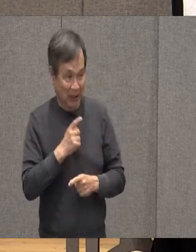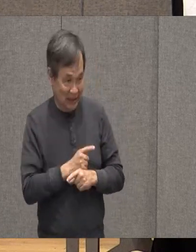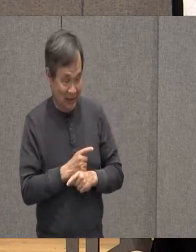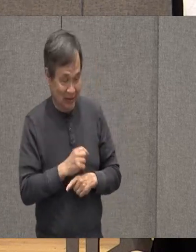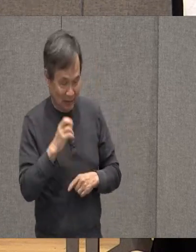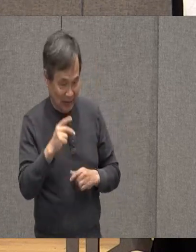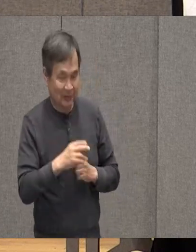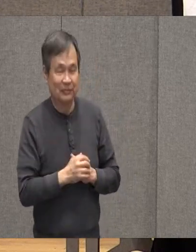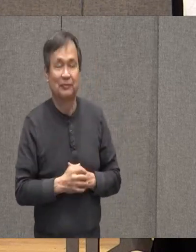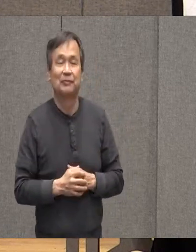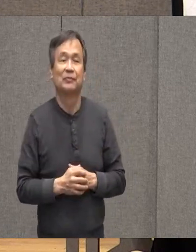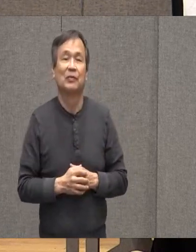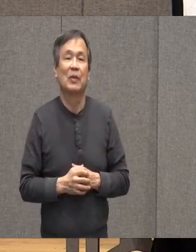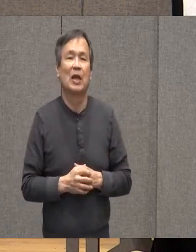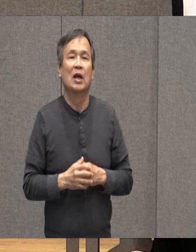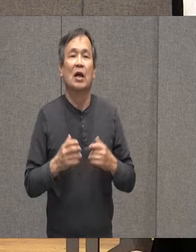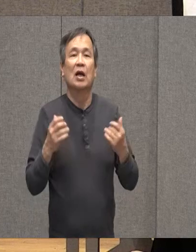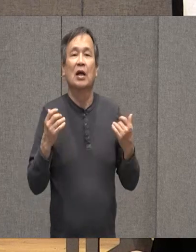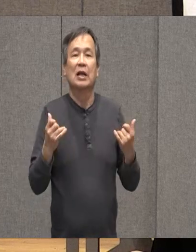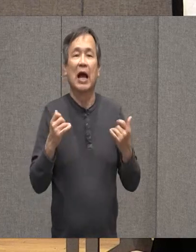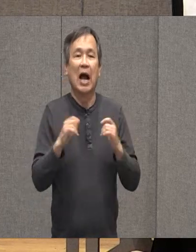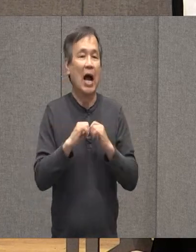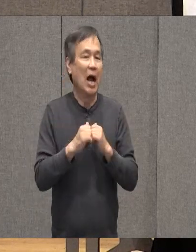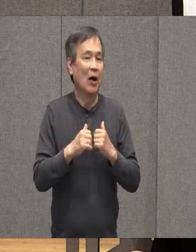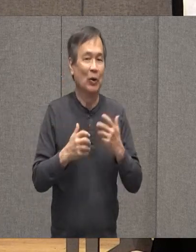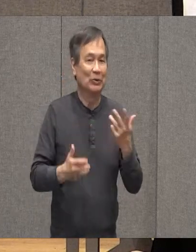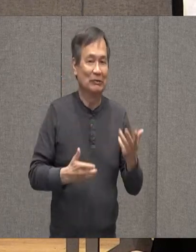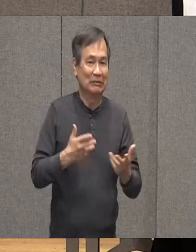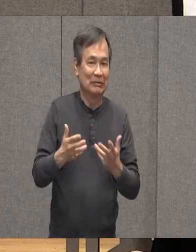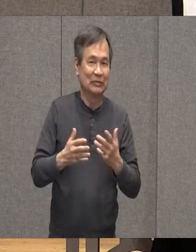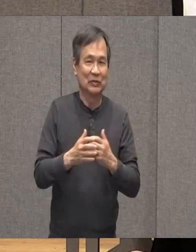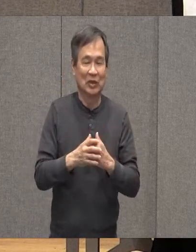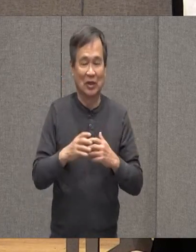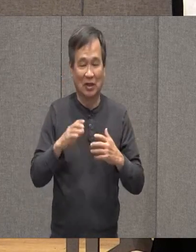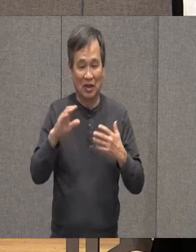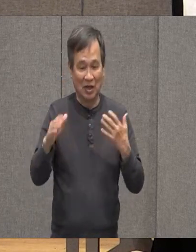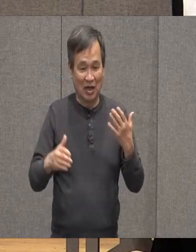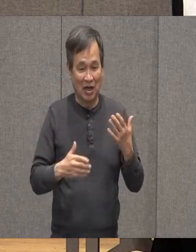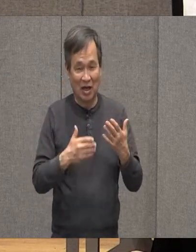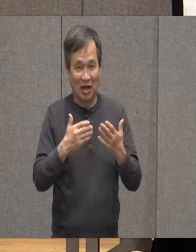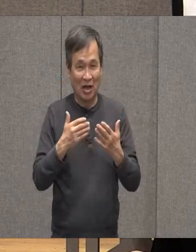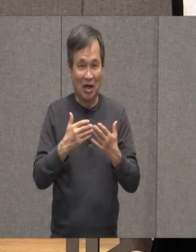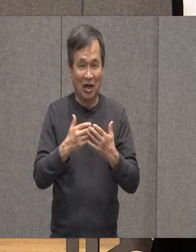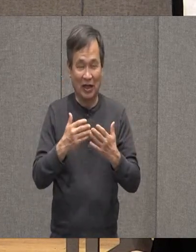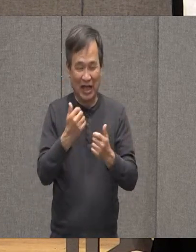Now how this works because we're going to be using all four of the operations that we know,